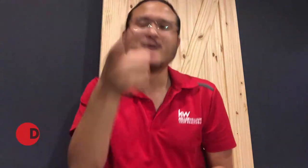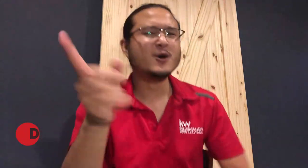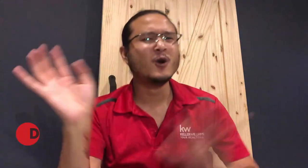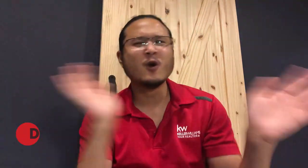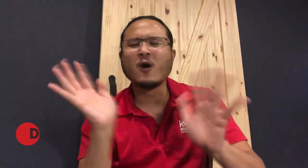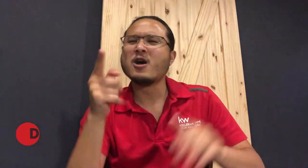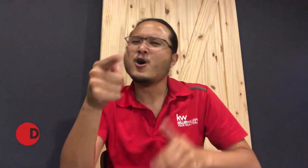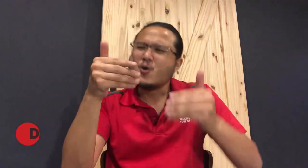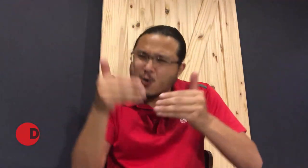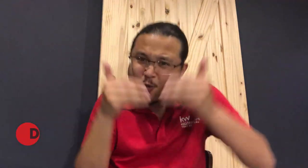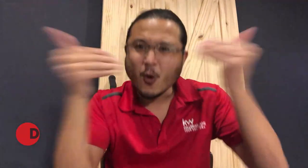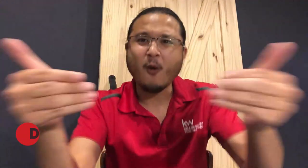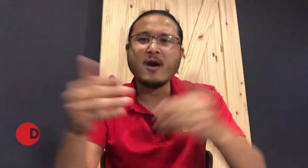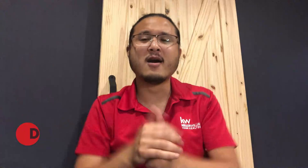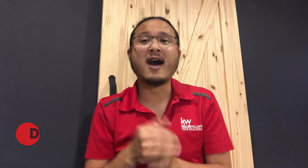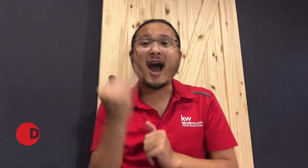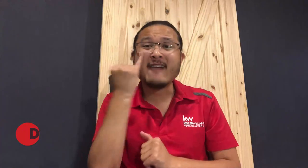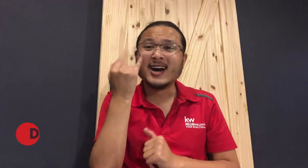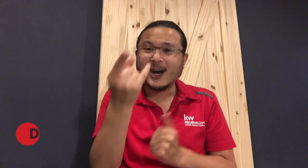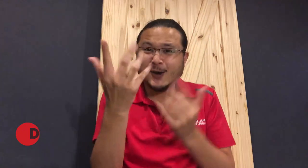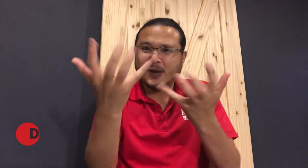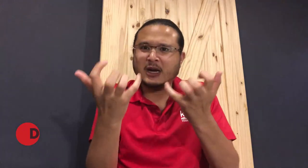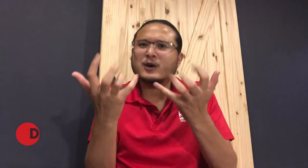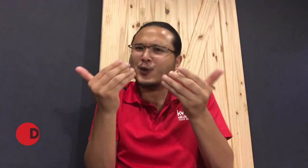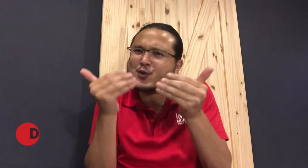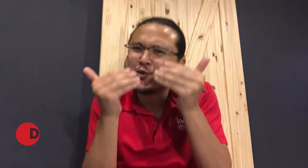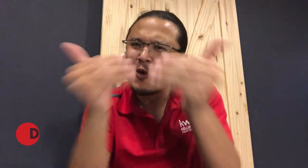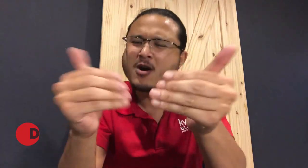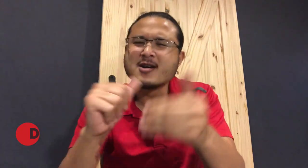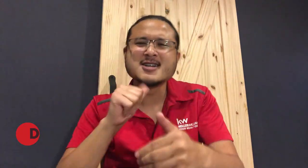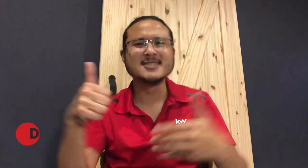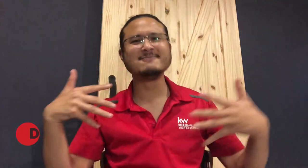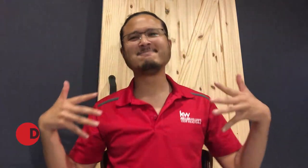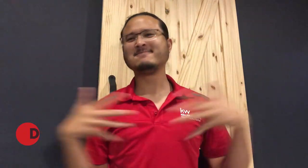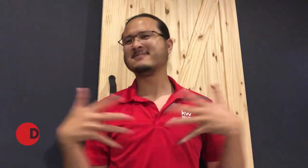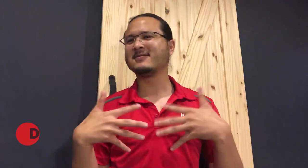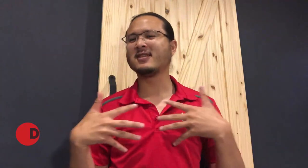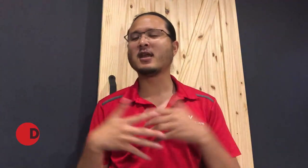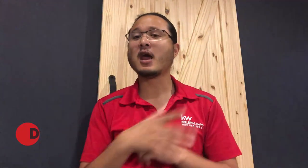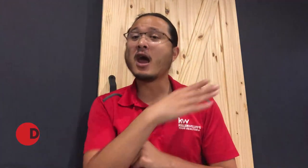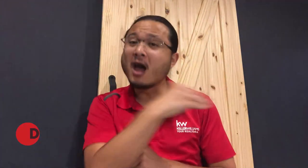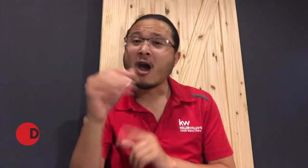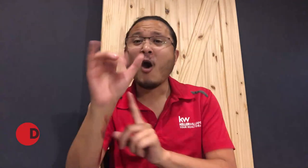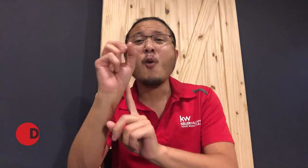just move ahead. If you want to go ahead, do not be afraid.